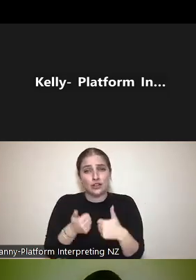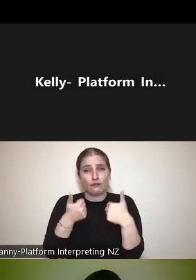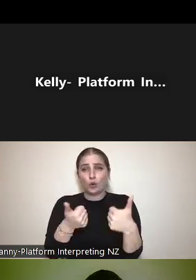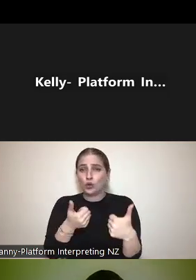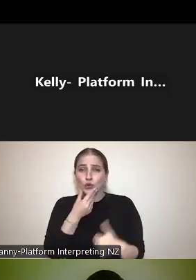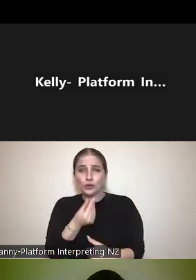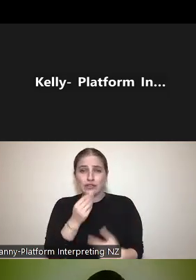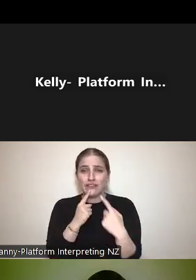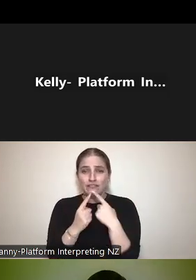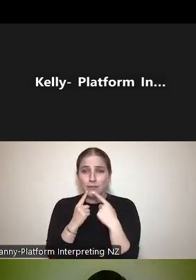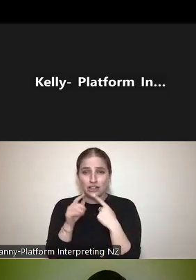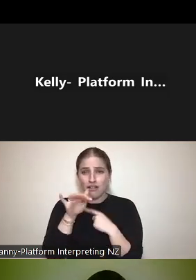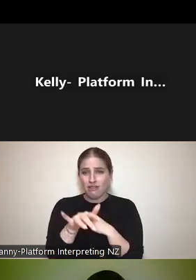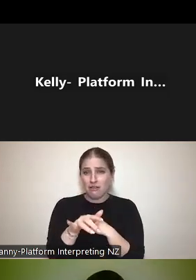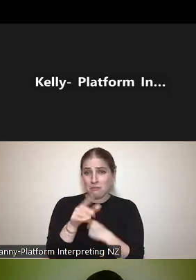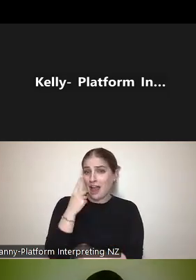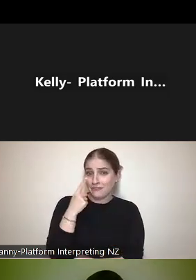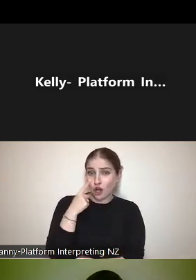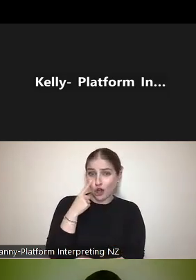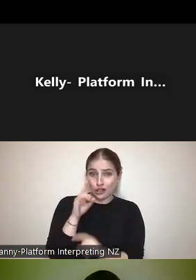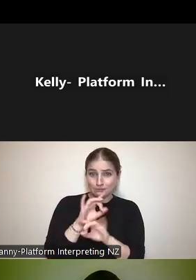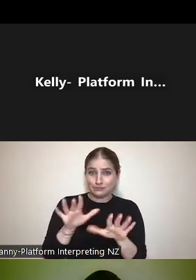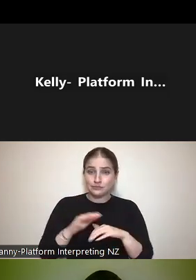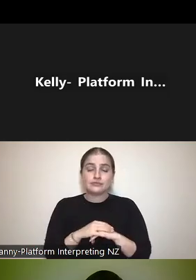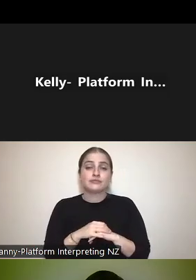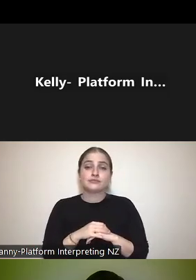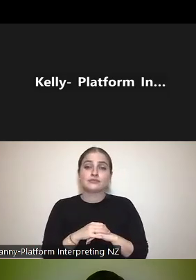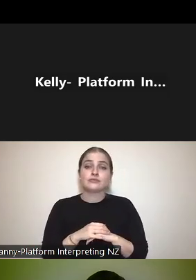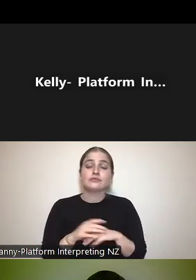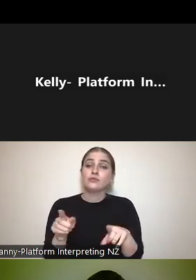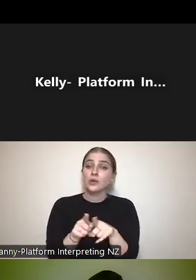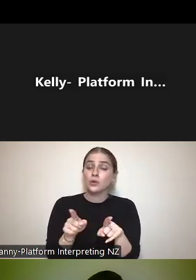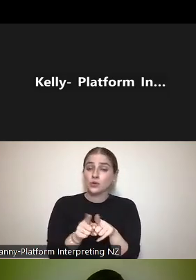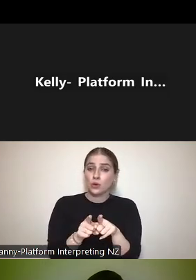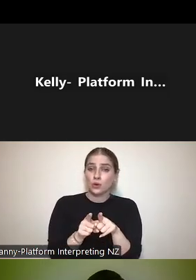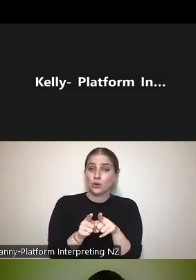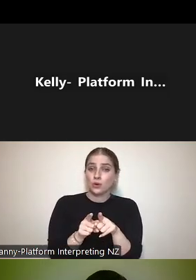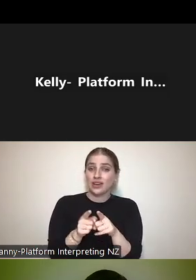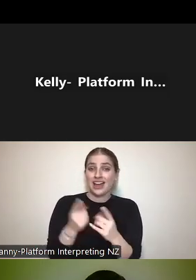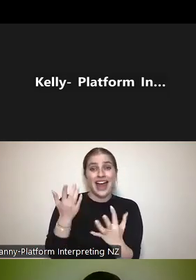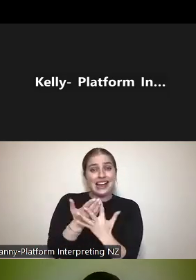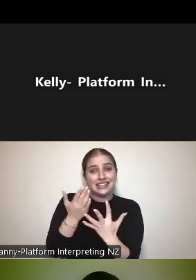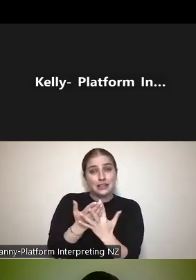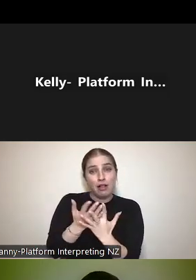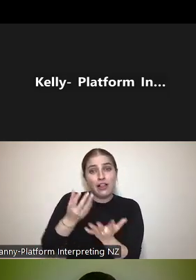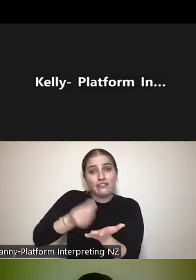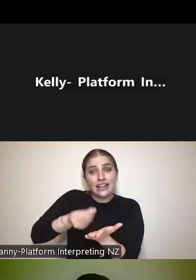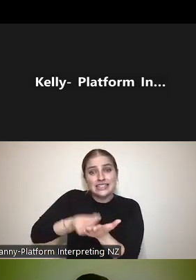And I can also send through the notes from the funding hui that Arts Access